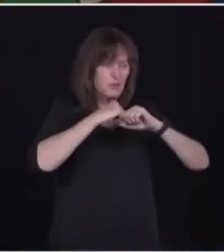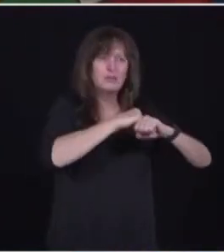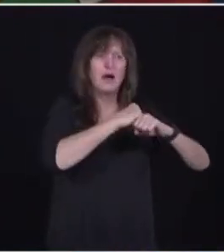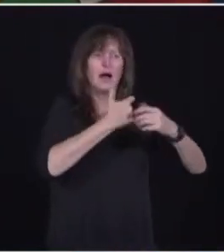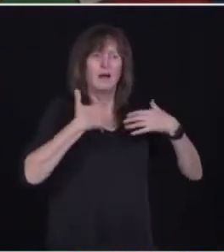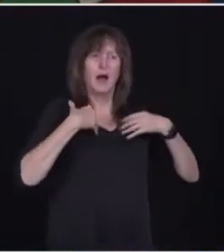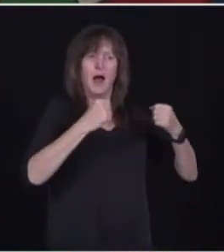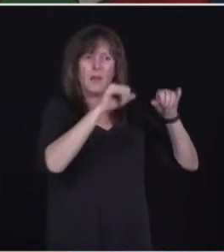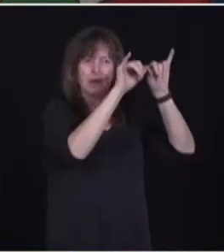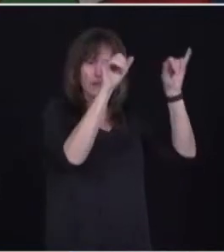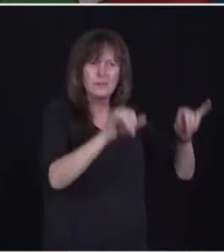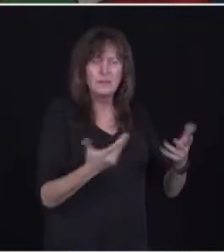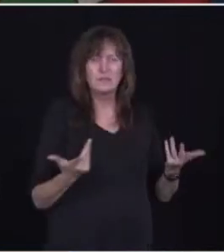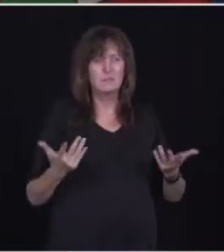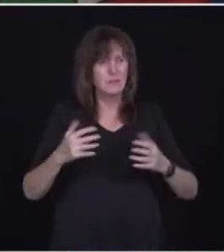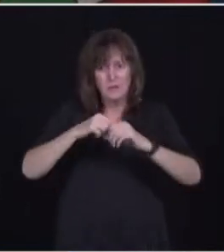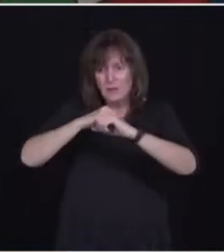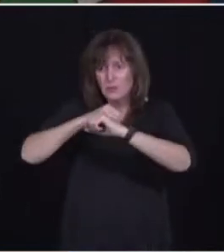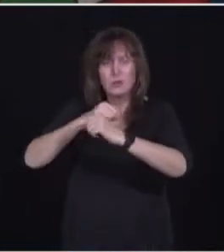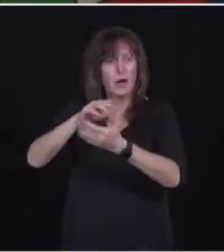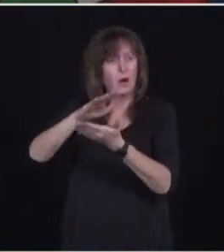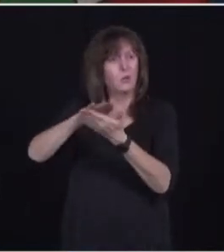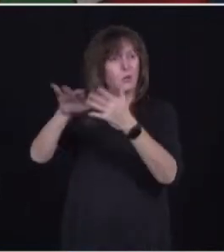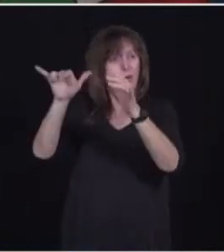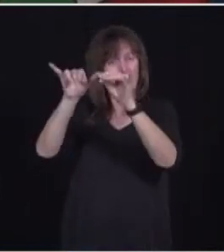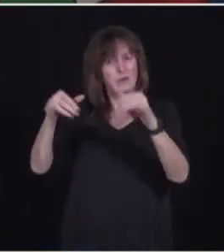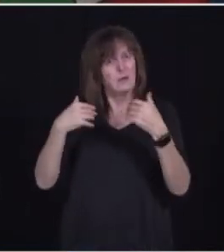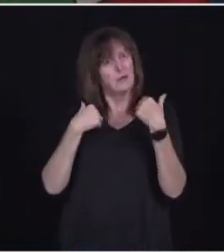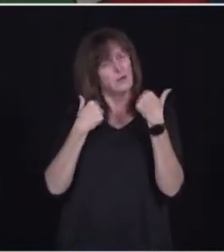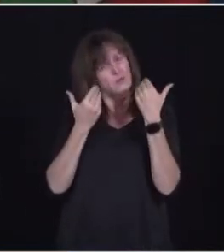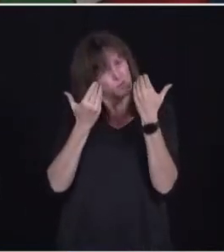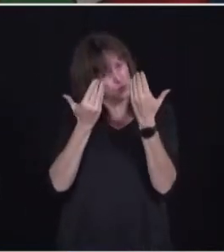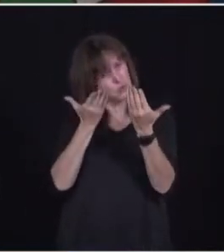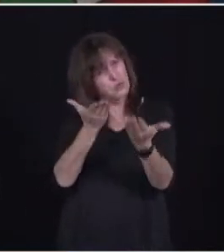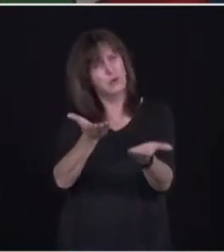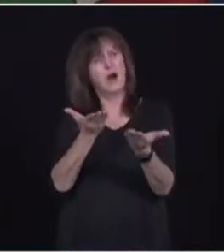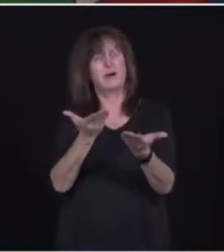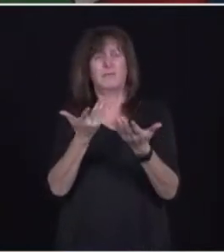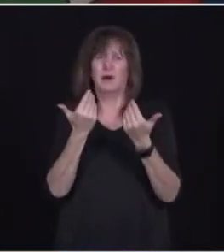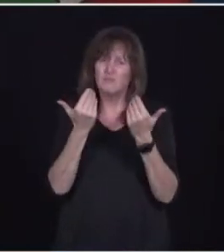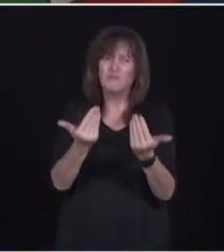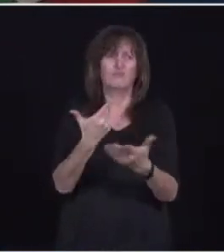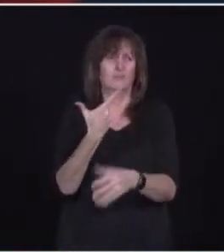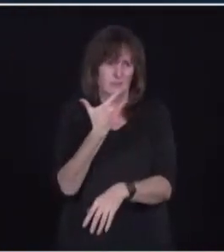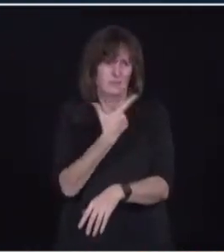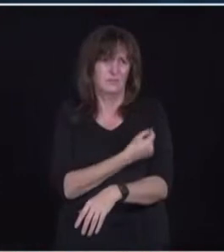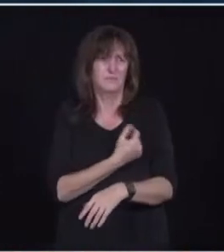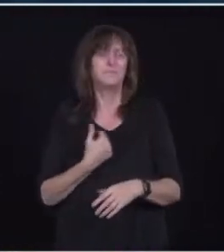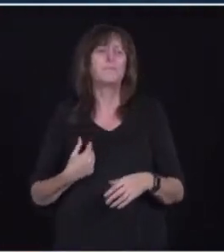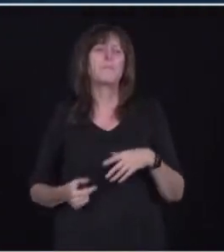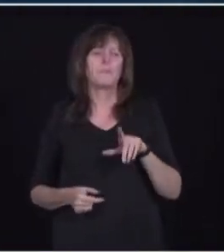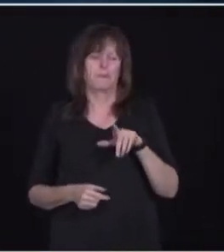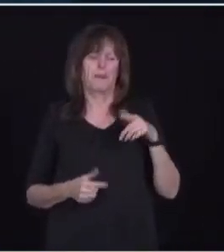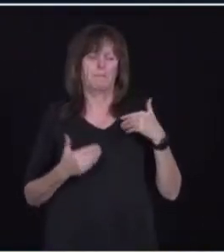forward, it's going to protect the health care system and protect our education system, so, highly, highly recommend that people take the